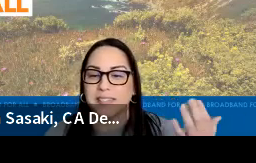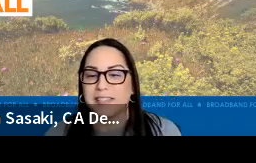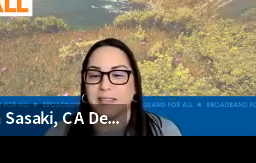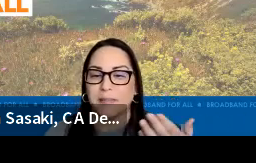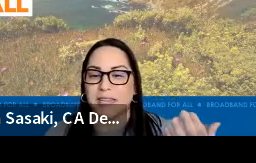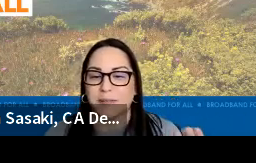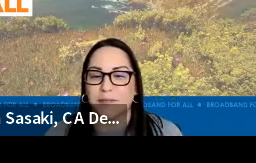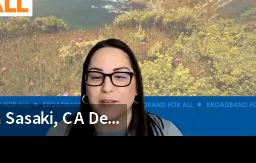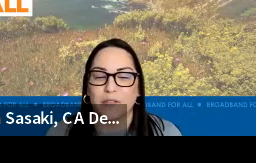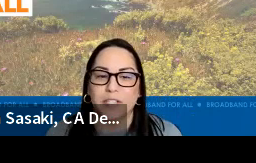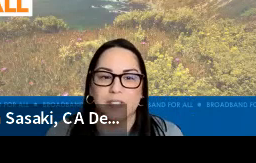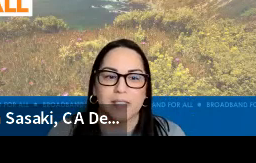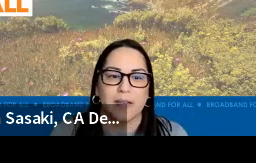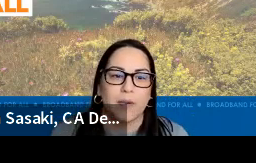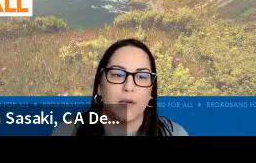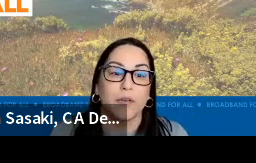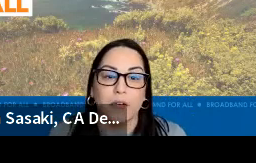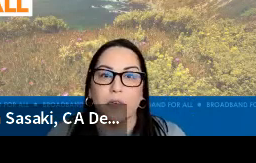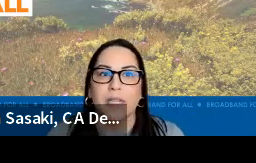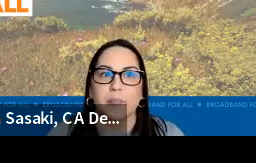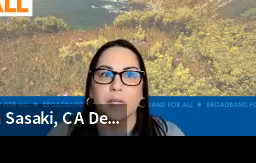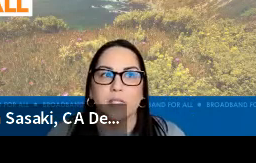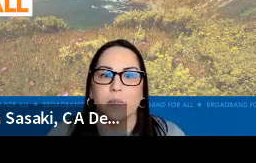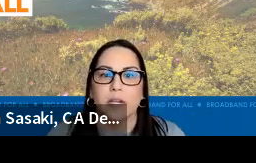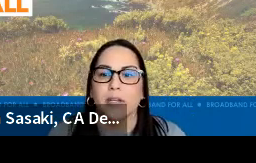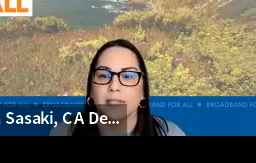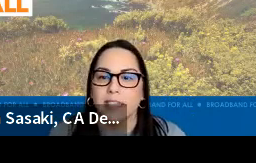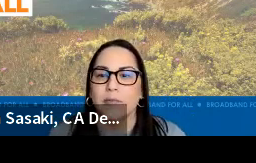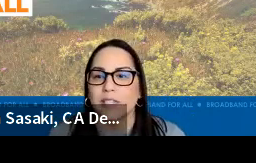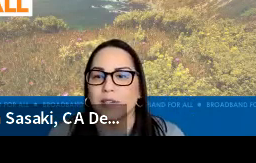see the same types of questions over and over, but it's because we are continuing to learn